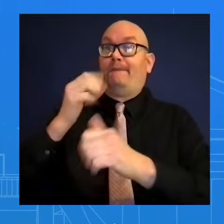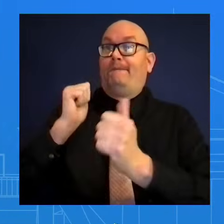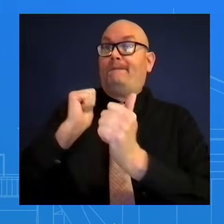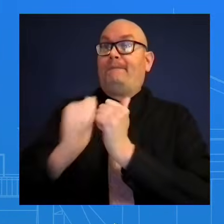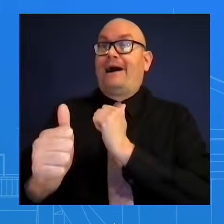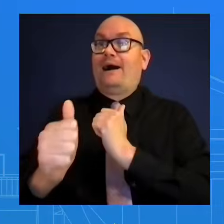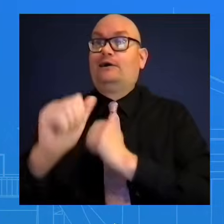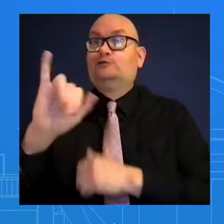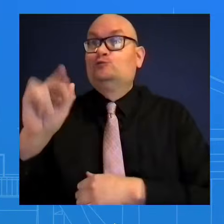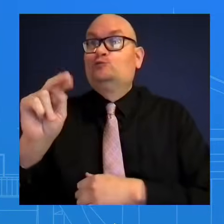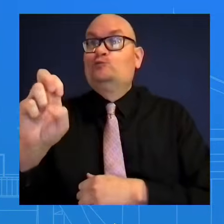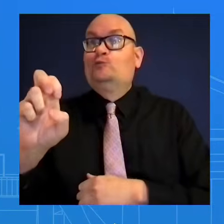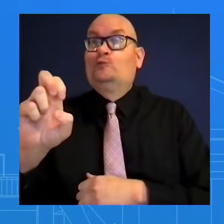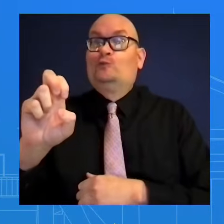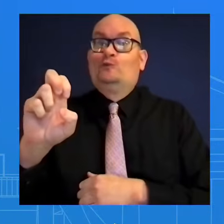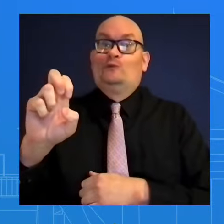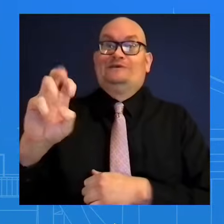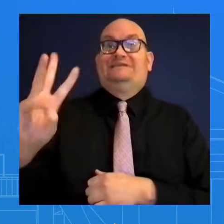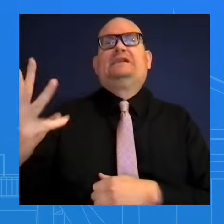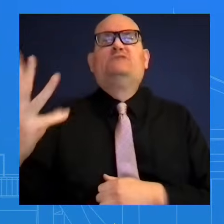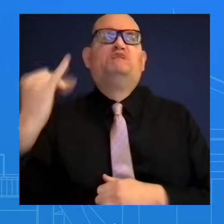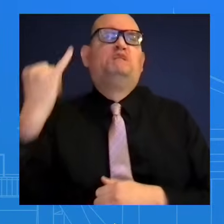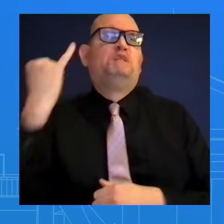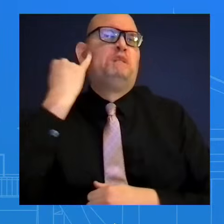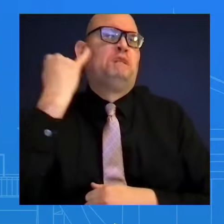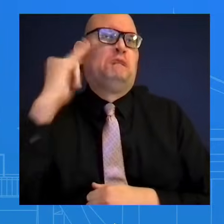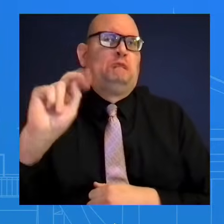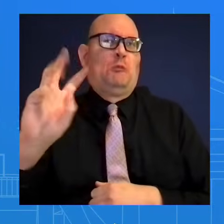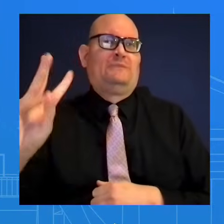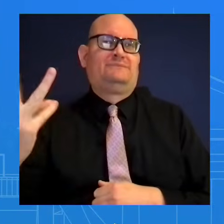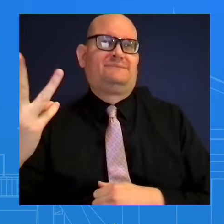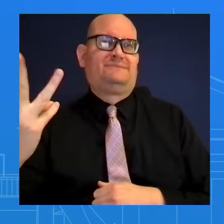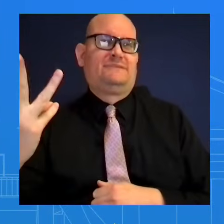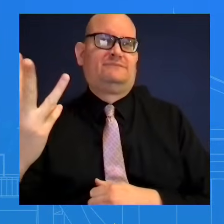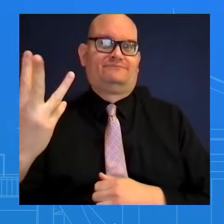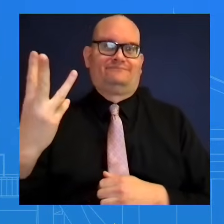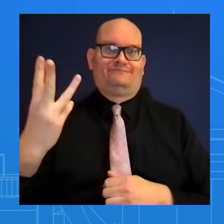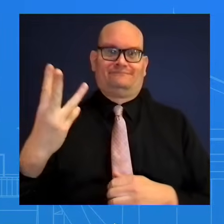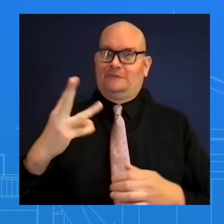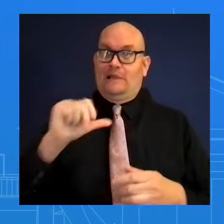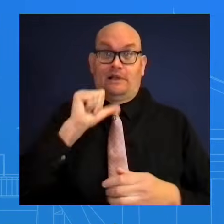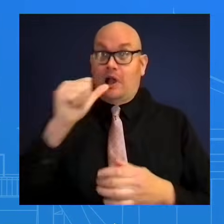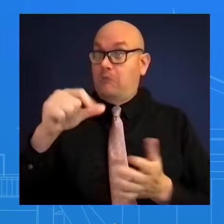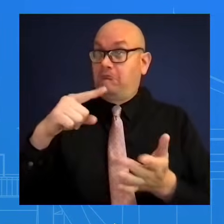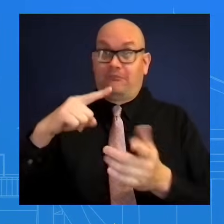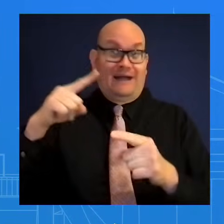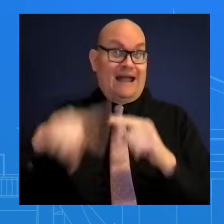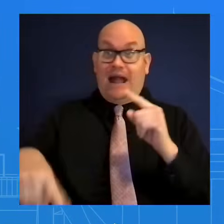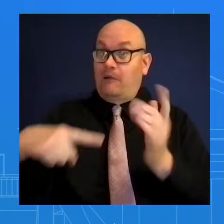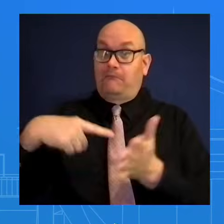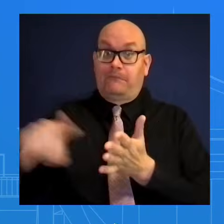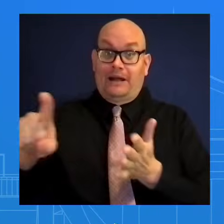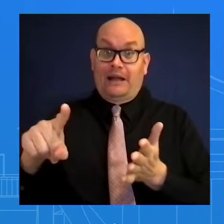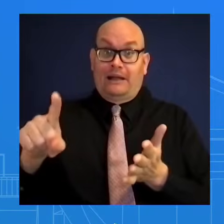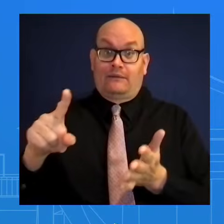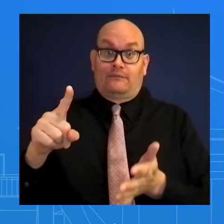Ms. Jean-Pierre: So, look, what we're going to focus on is getting this done. That's what we're going to focus on. We're going focus on the House -- as we believe, the House is going to pass this